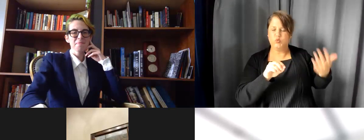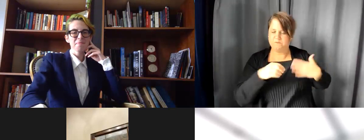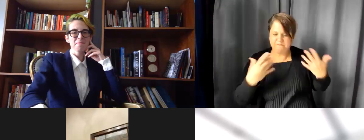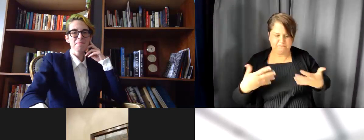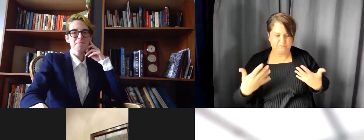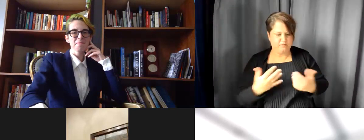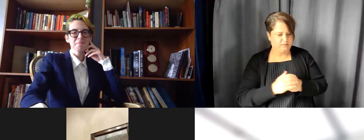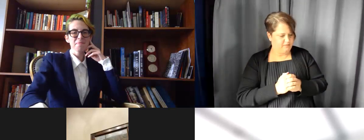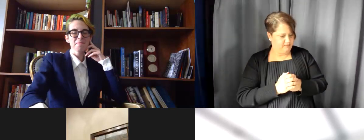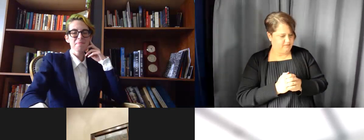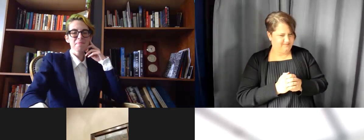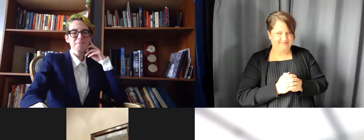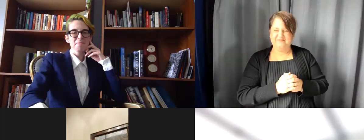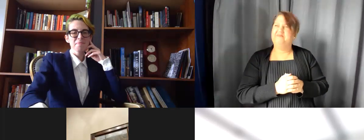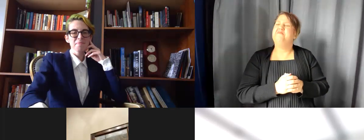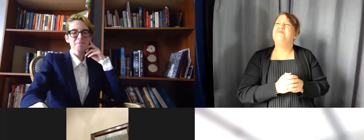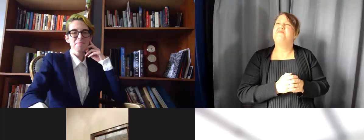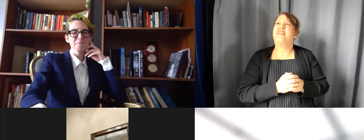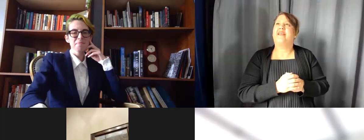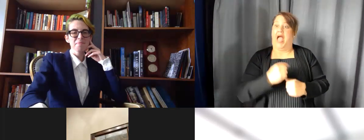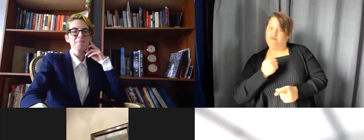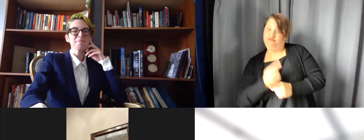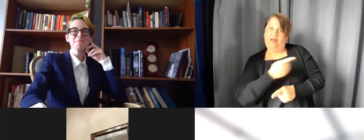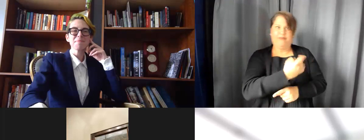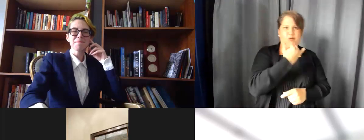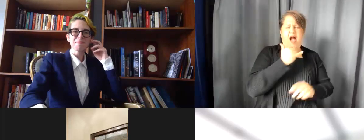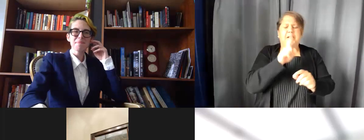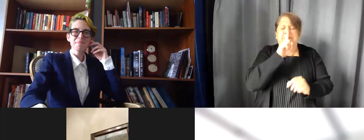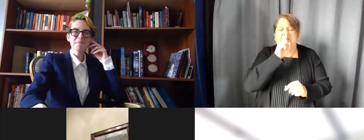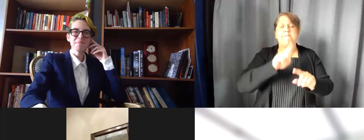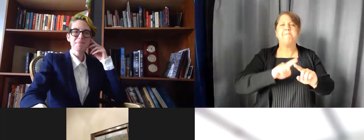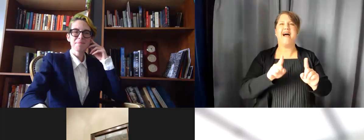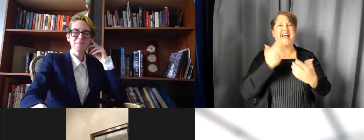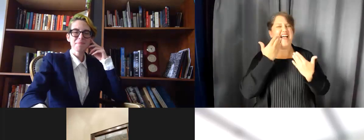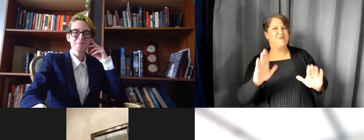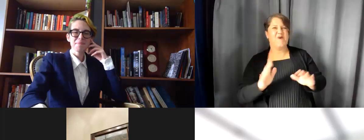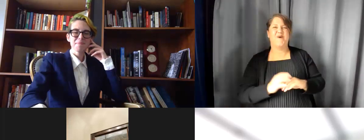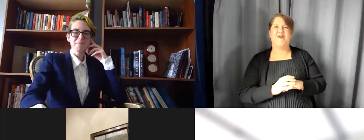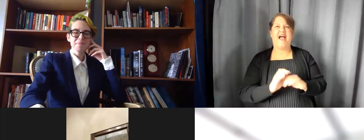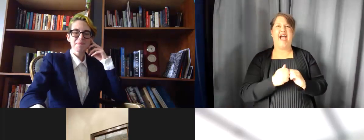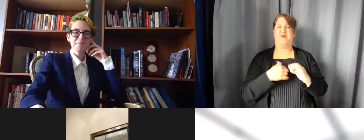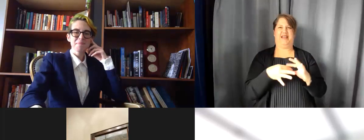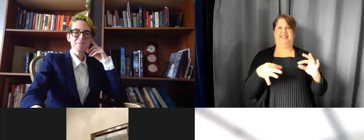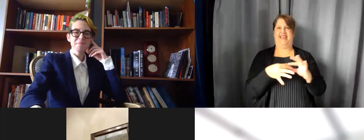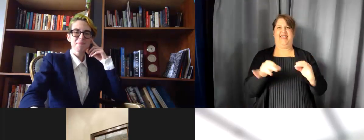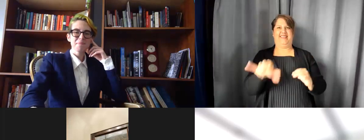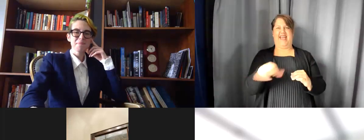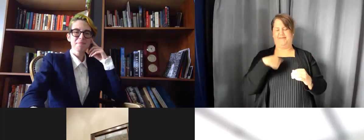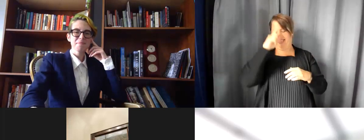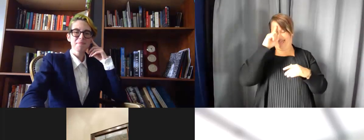Grace: like it's not that we're right, but, like I don't, I don't even know I guess, how to phrase it. I'm blanking on